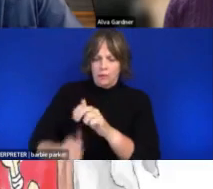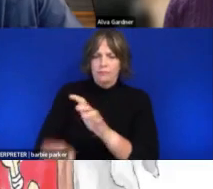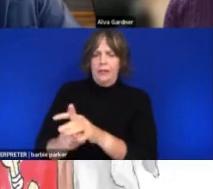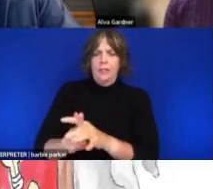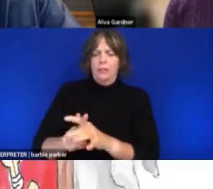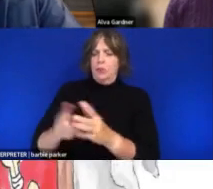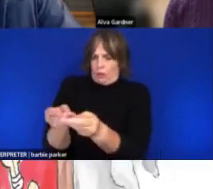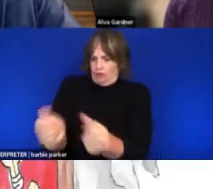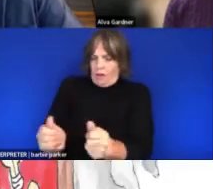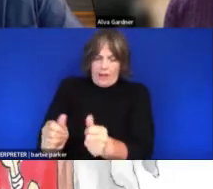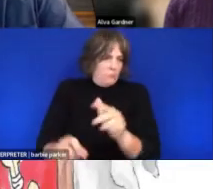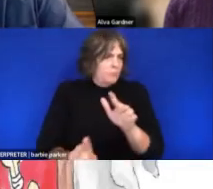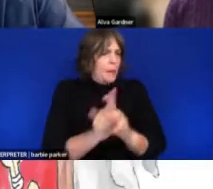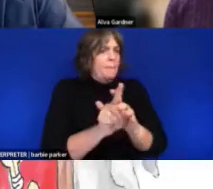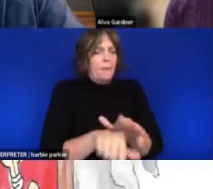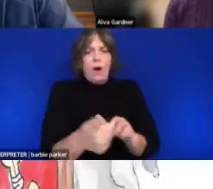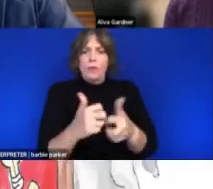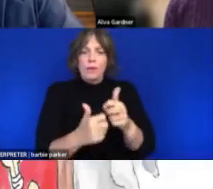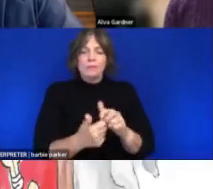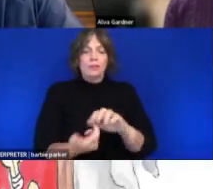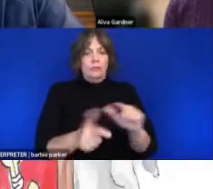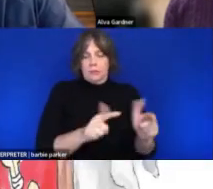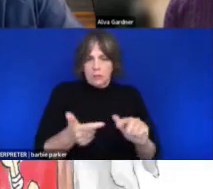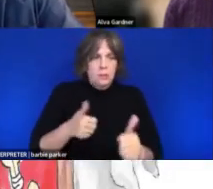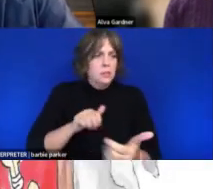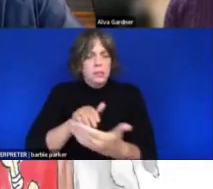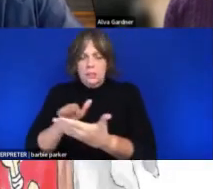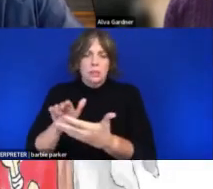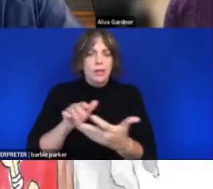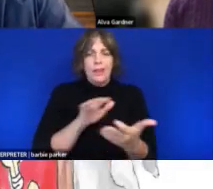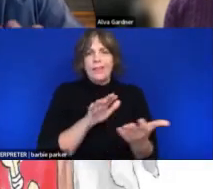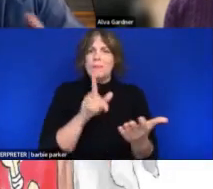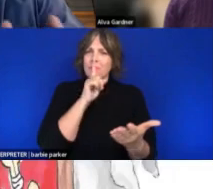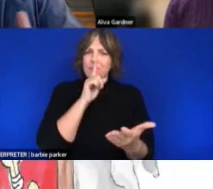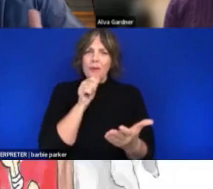we're constantly addressing those moles, rather than thinking about, why don't we